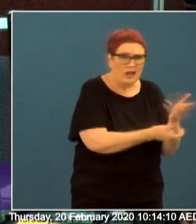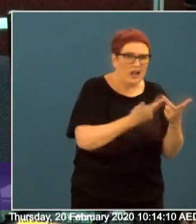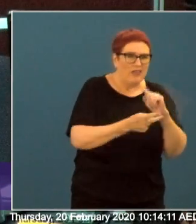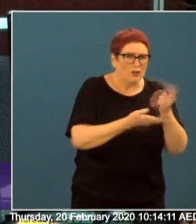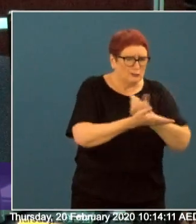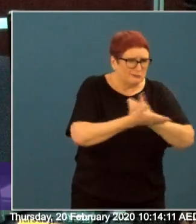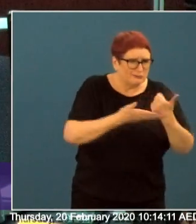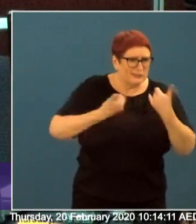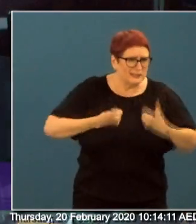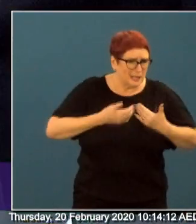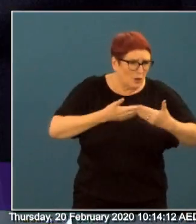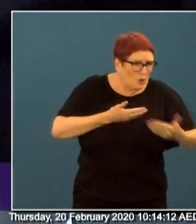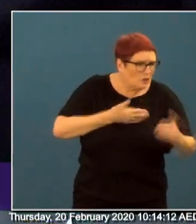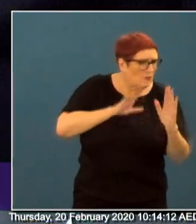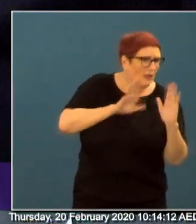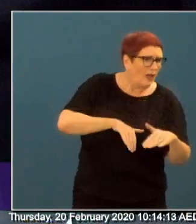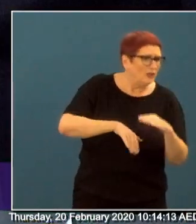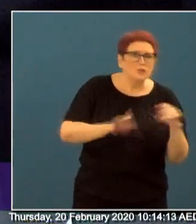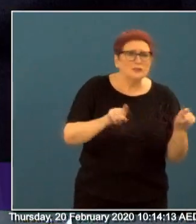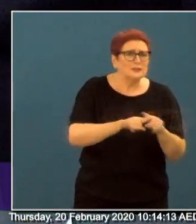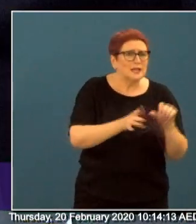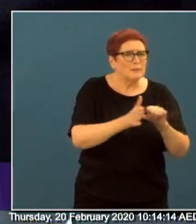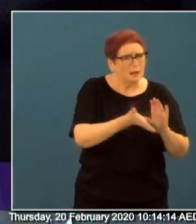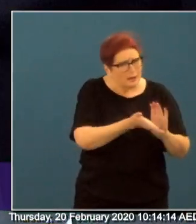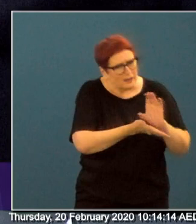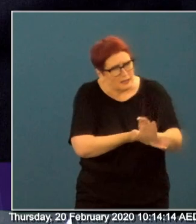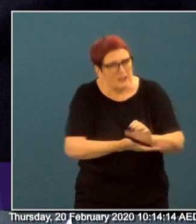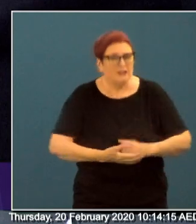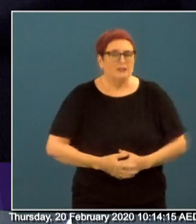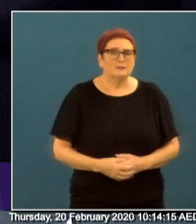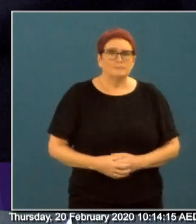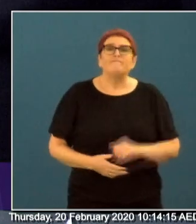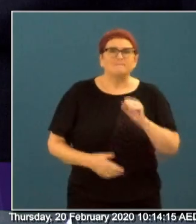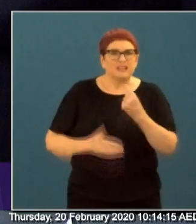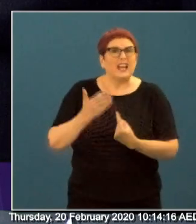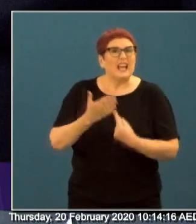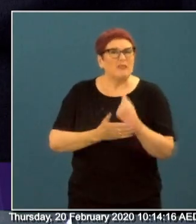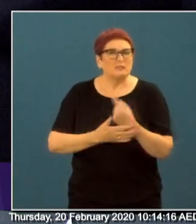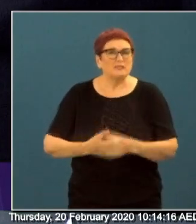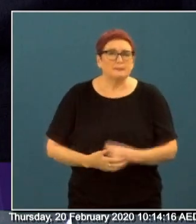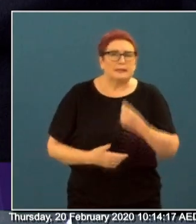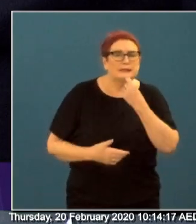That certainly can happen. And there are political dimensions to this as well,